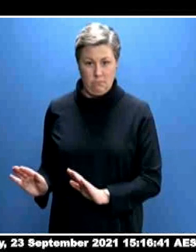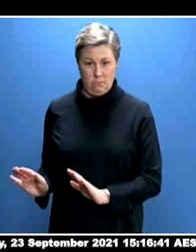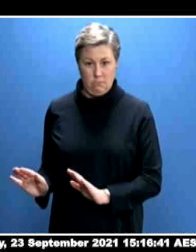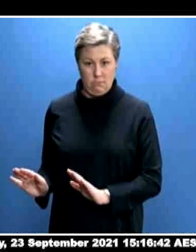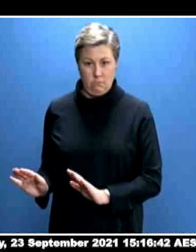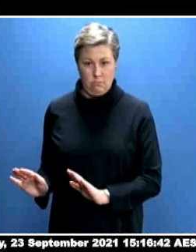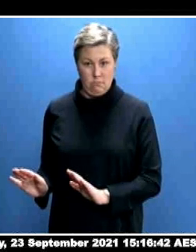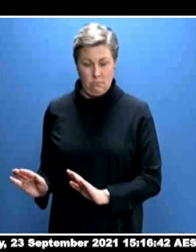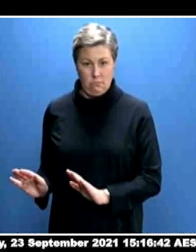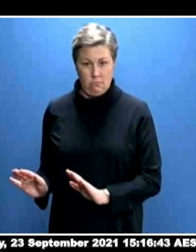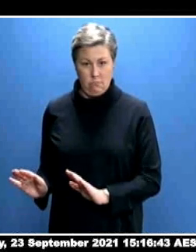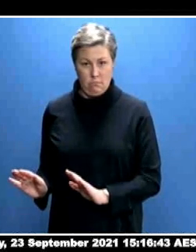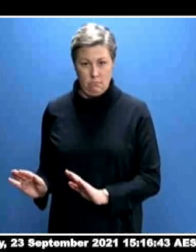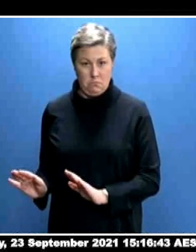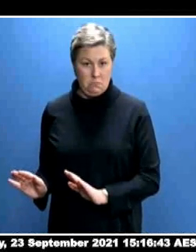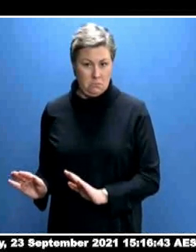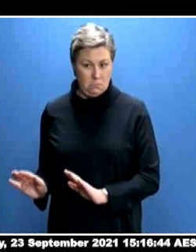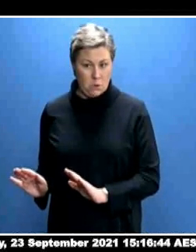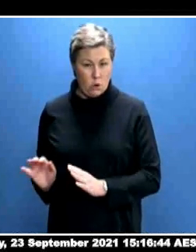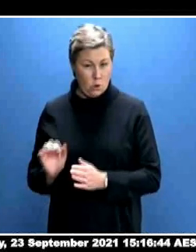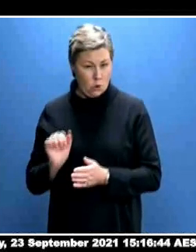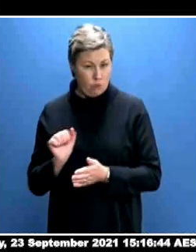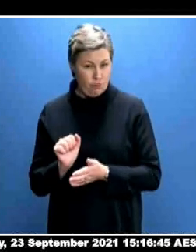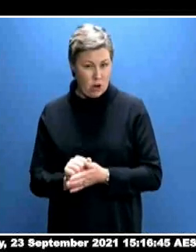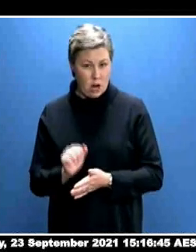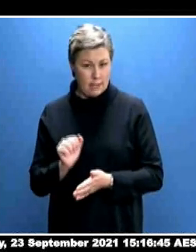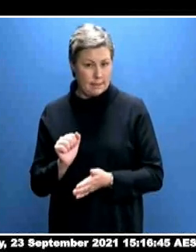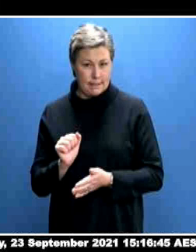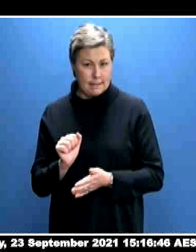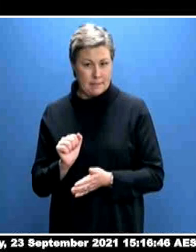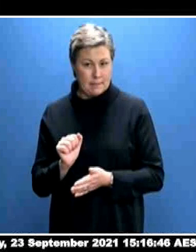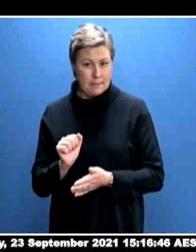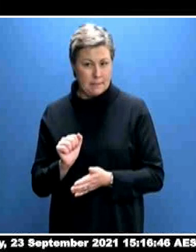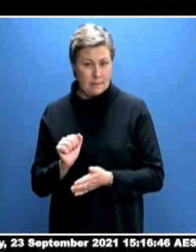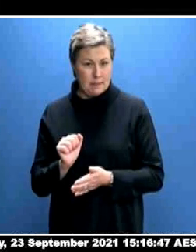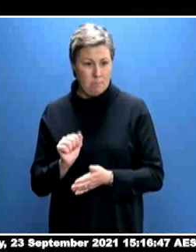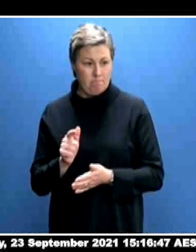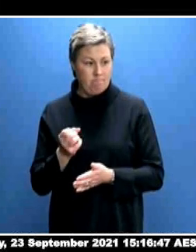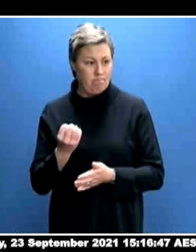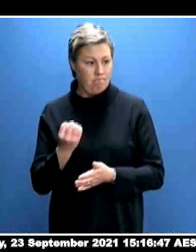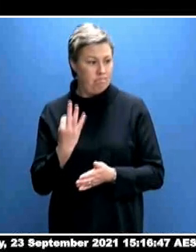But is it the case that there's no prescribed position as to what